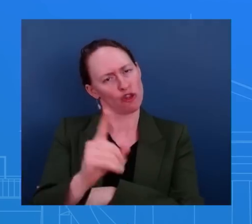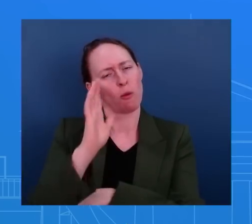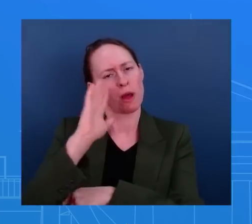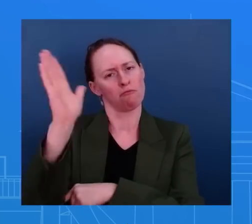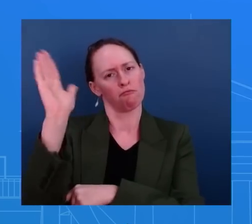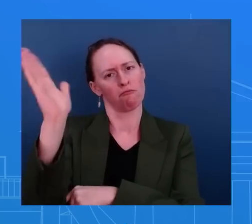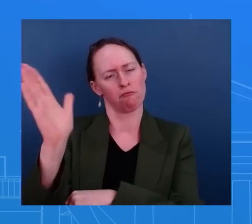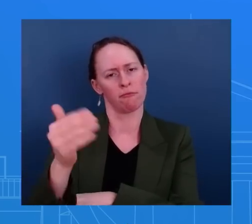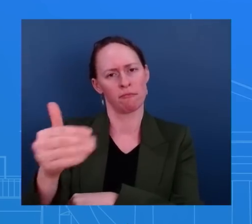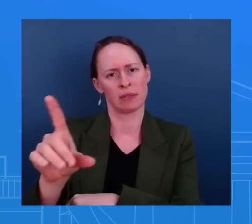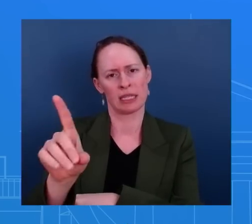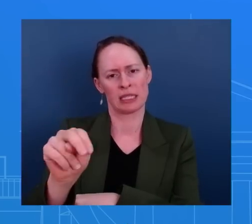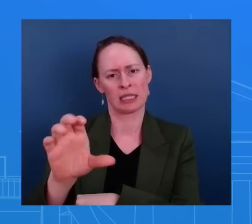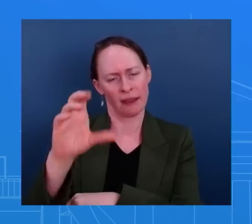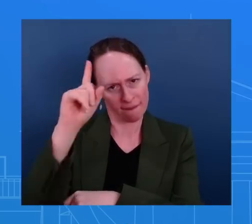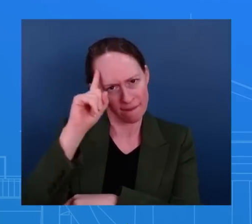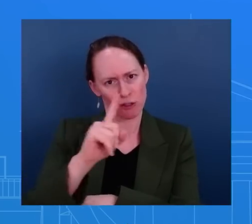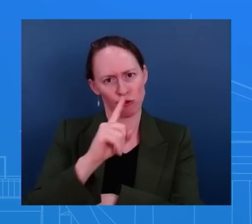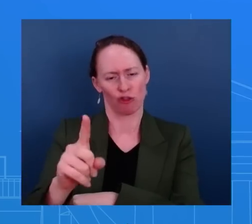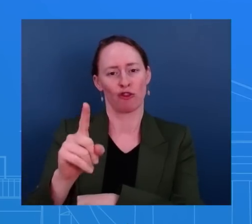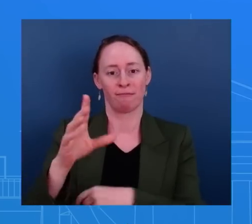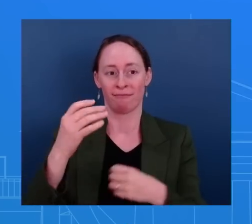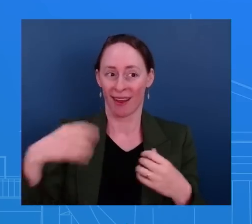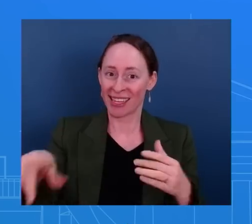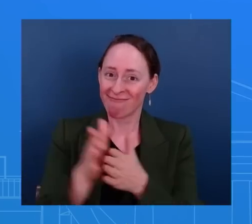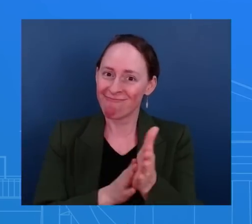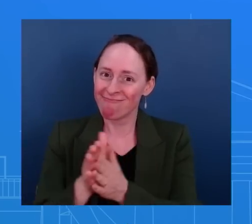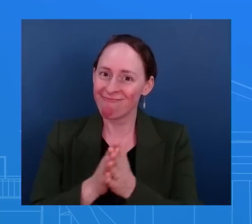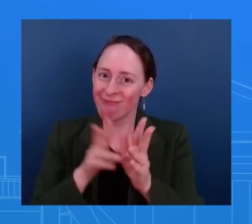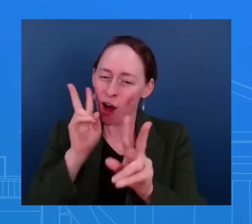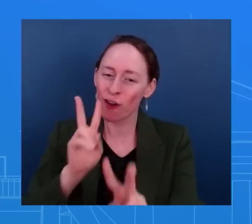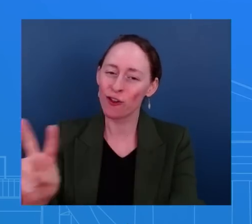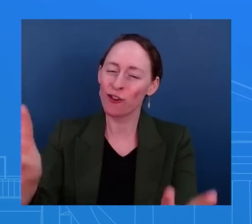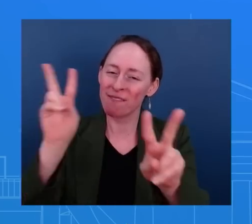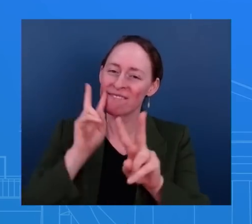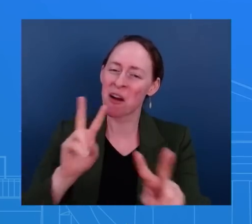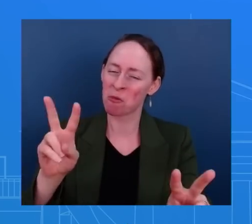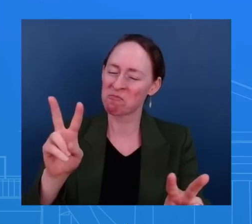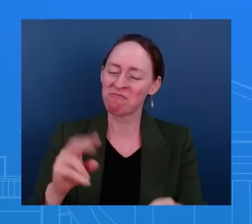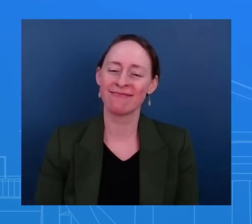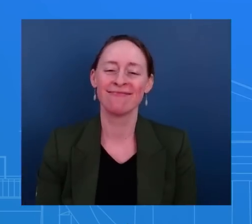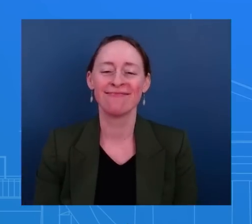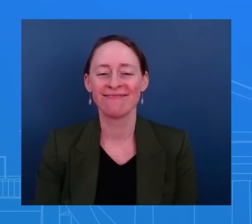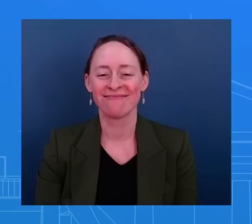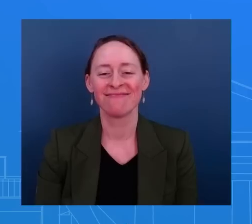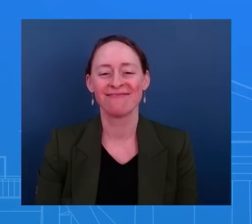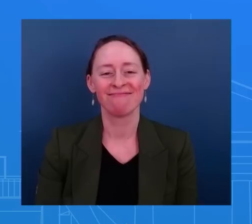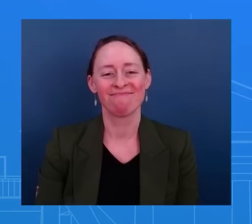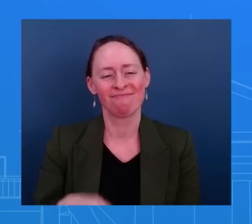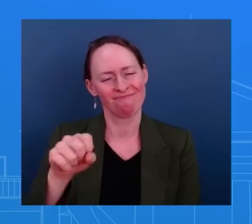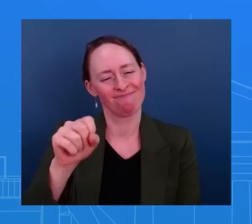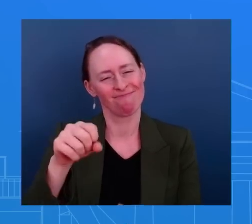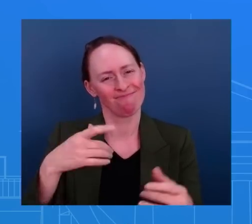I think folks are going to be, again, excited to see the president next week. Go ahead, Selina. The Press: Thanks, Karine. Just to bounce off on the previous question.